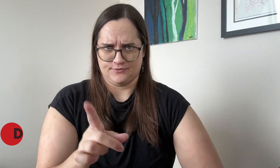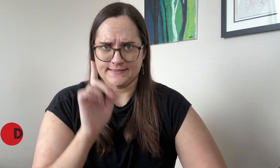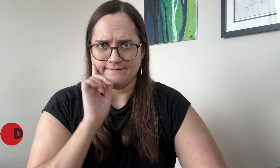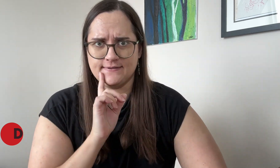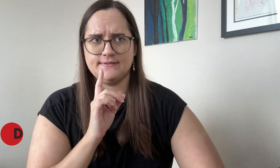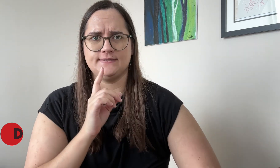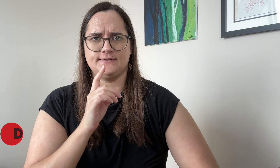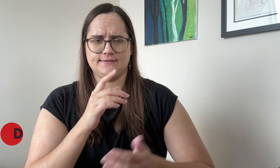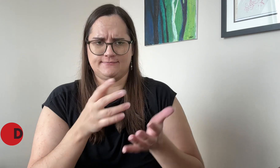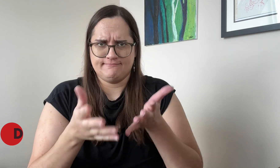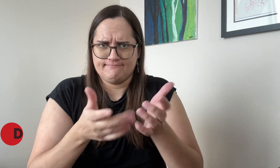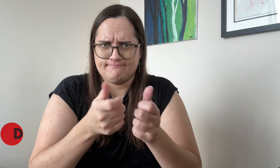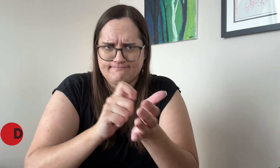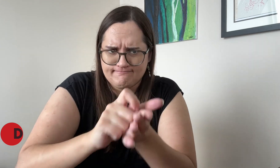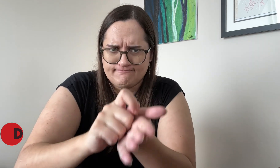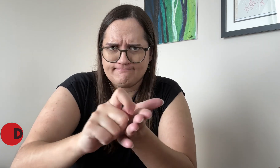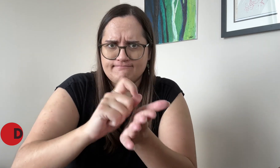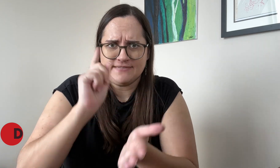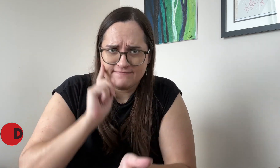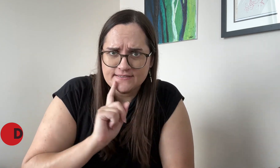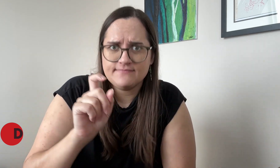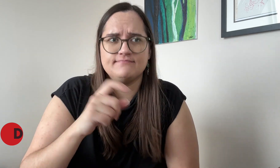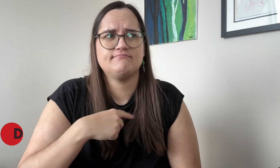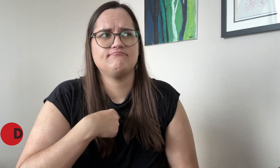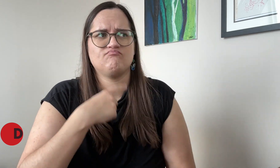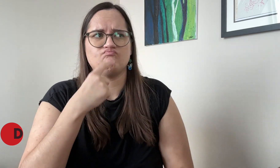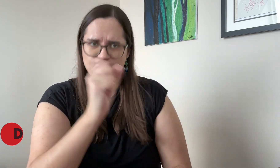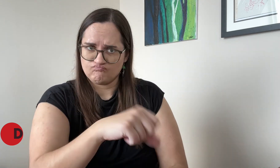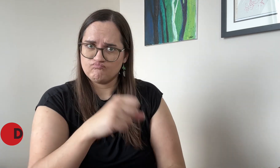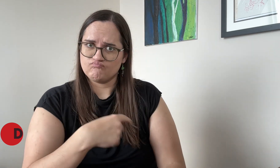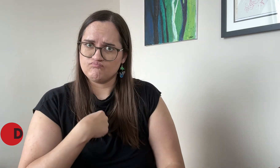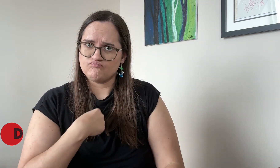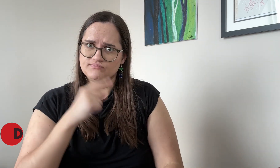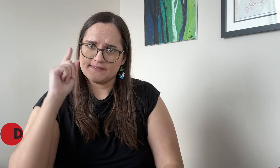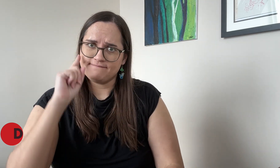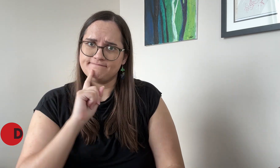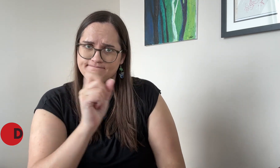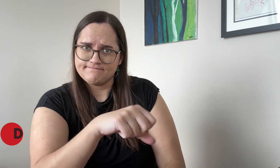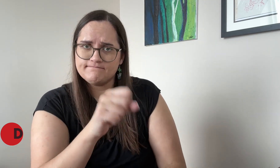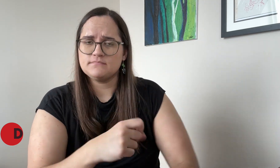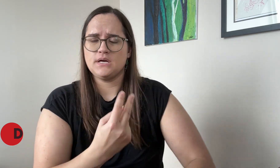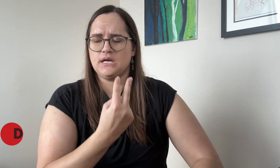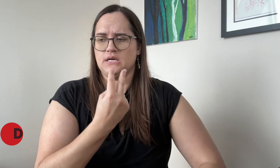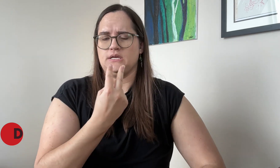The guy seemed to have an odd reaction and asked if I was Deaf.